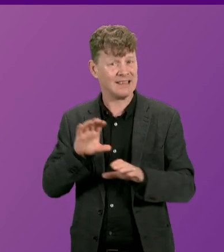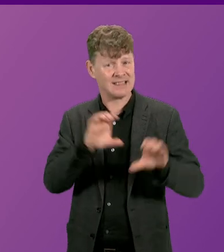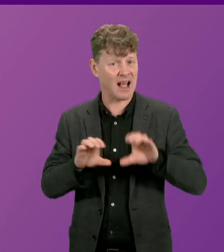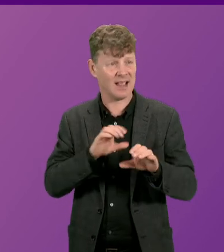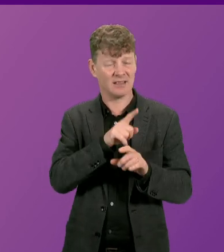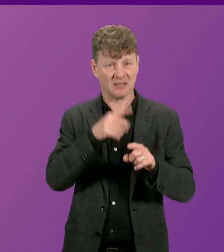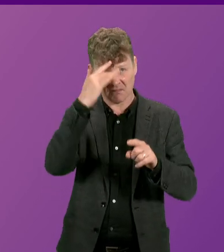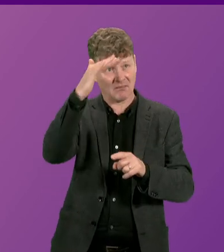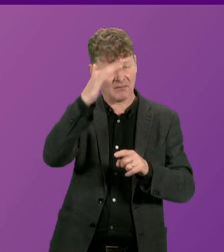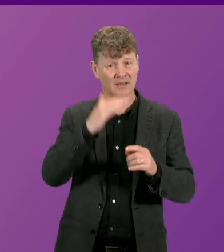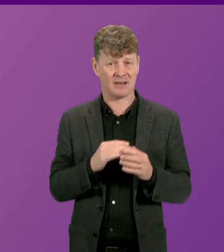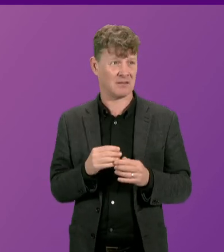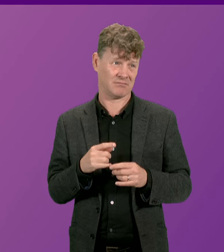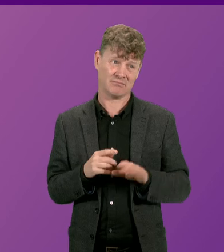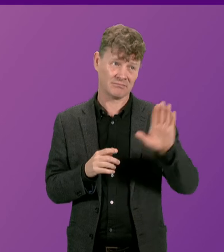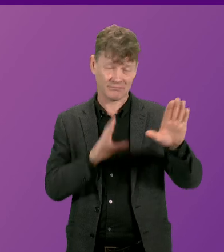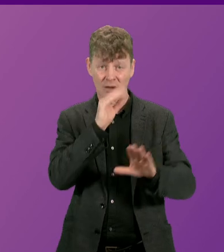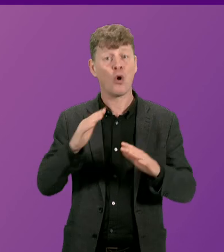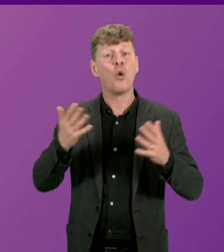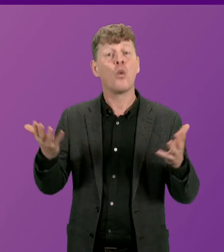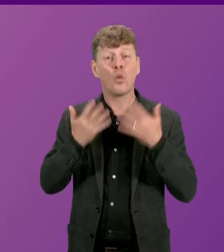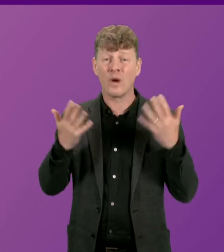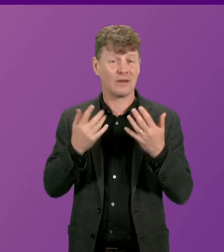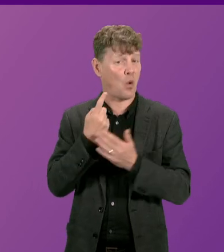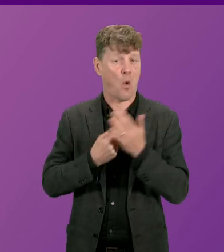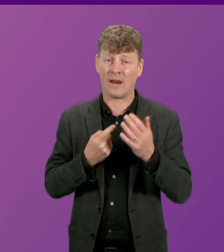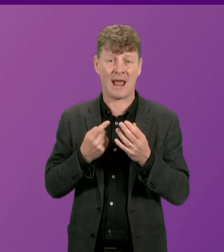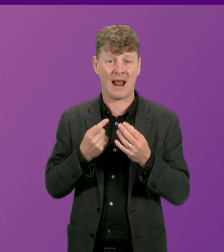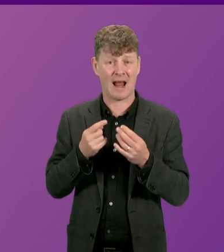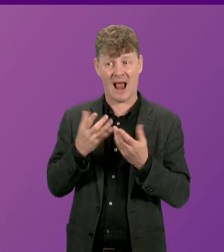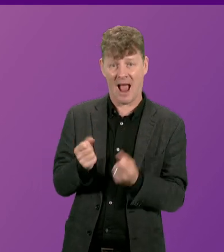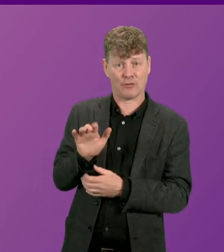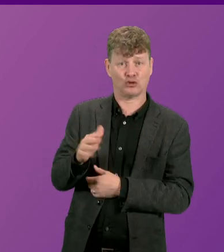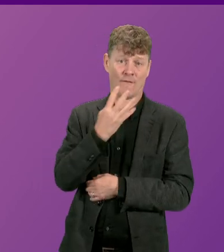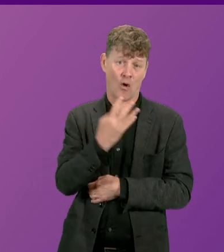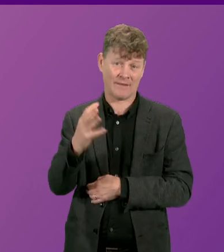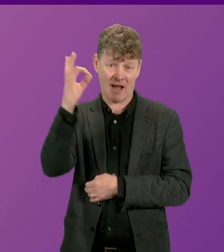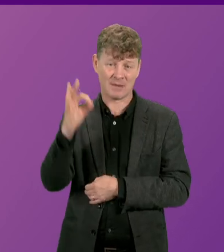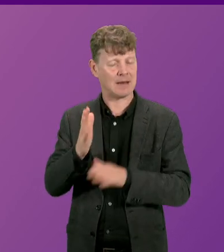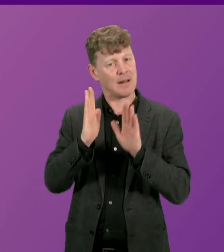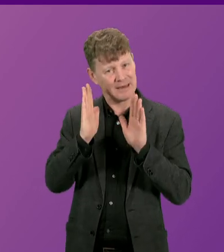Wind energy is available only 45 per cent of the time and it requires back-up from gas. In